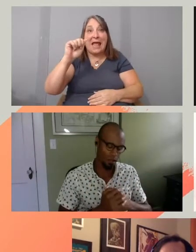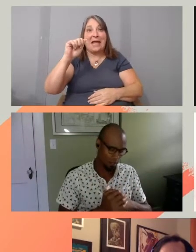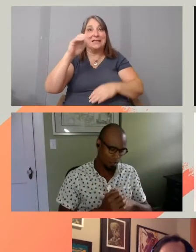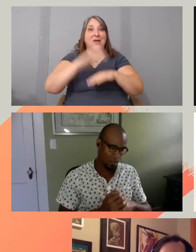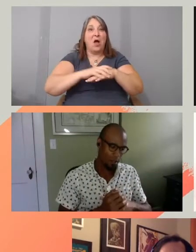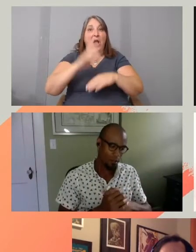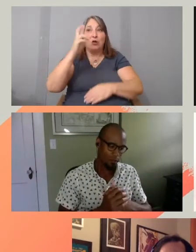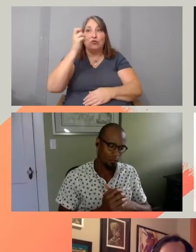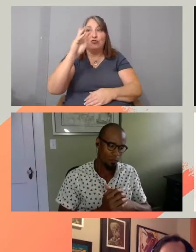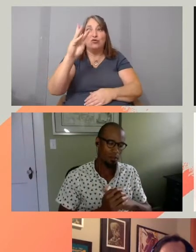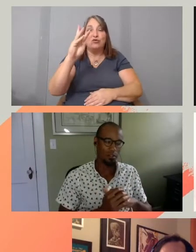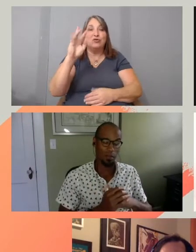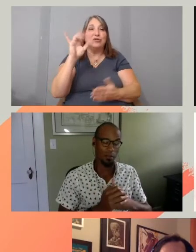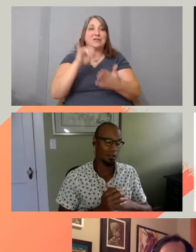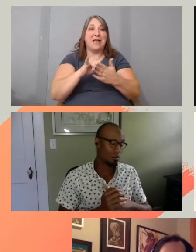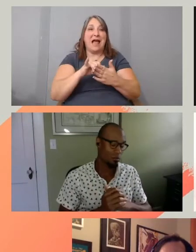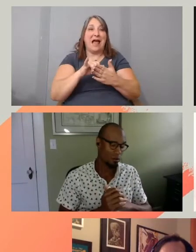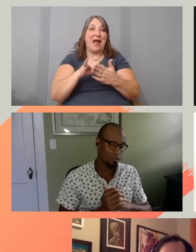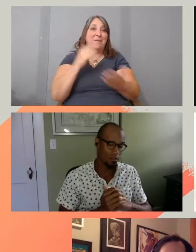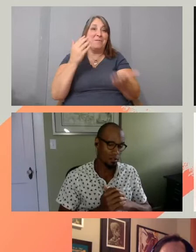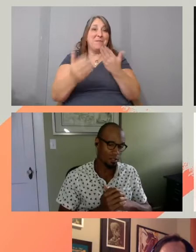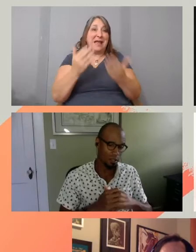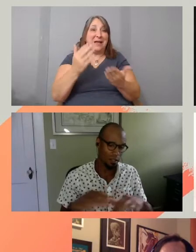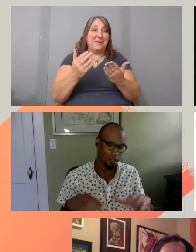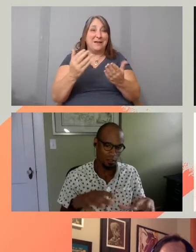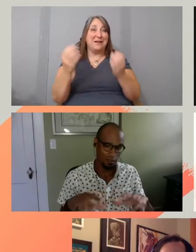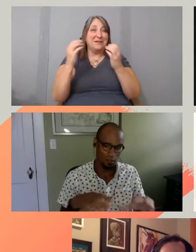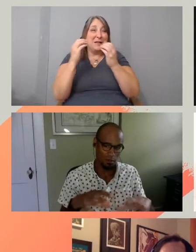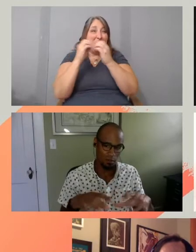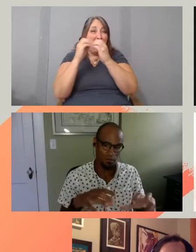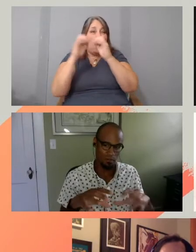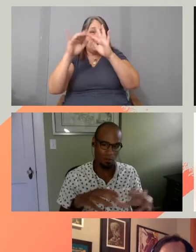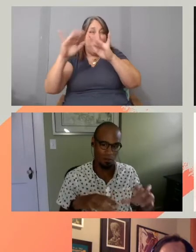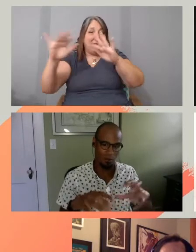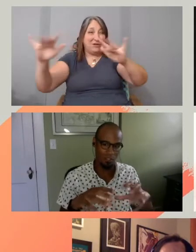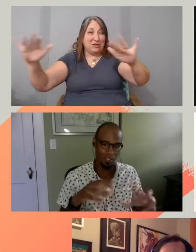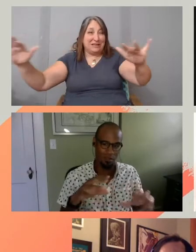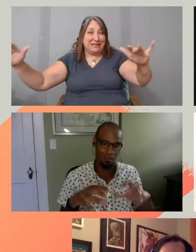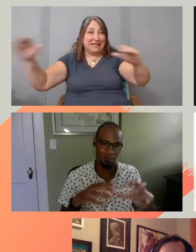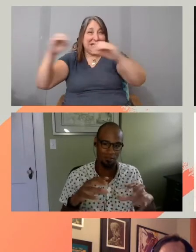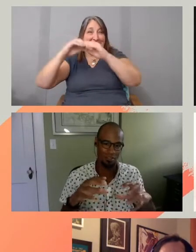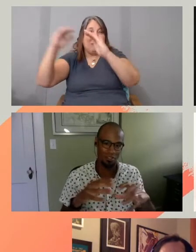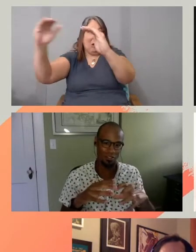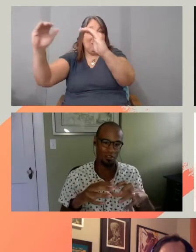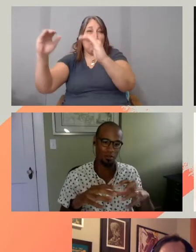where there's maybe a little more diversity, and sort of the lower tier positions.